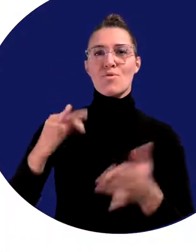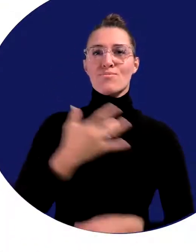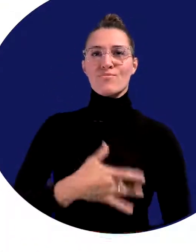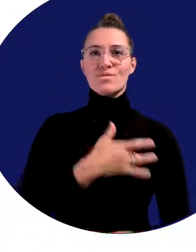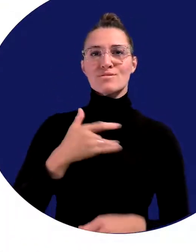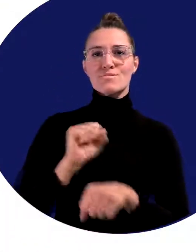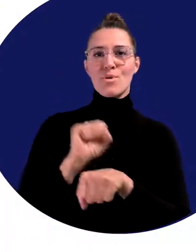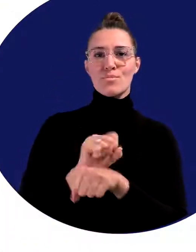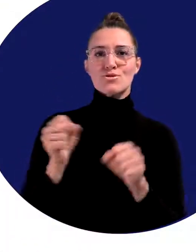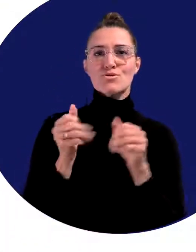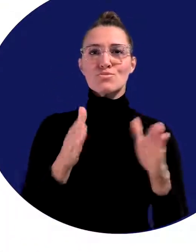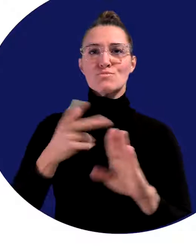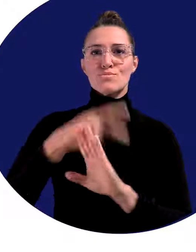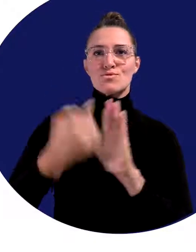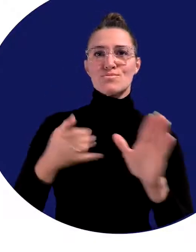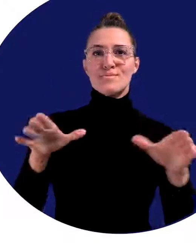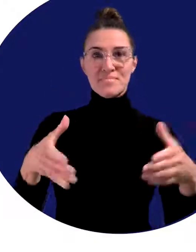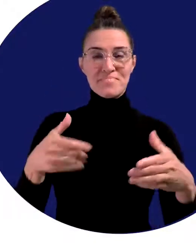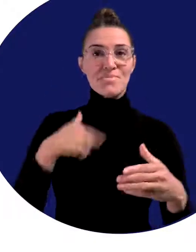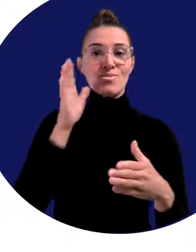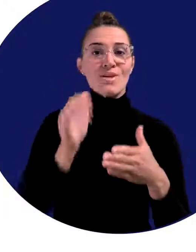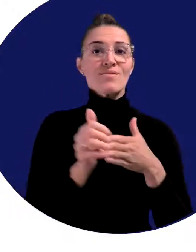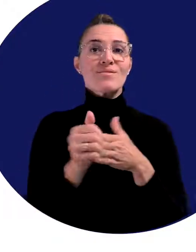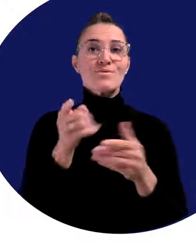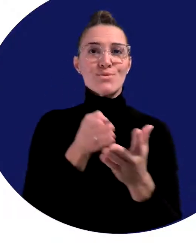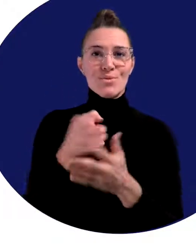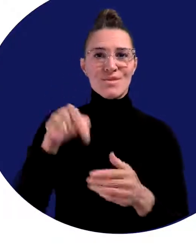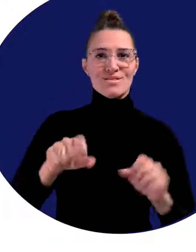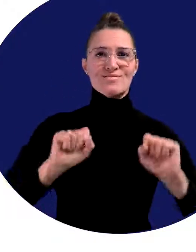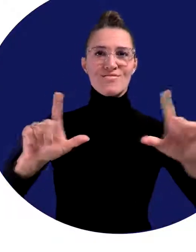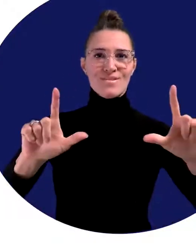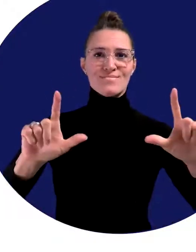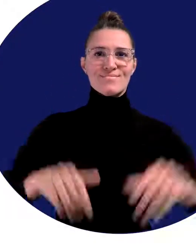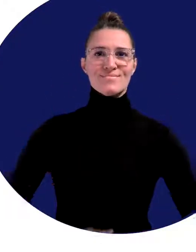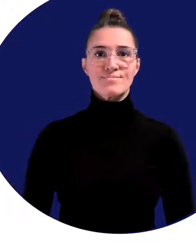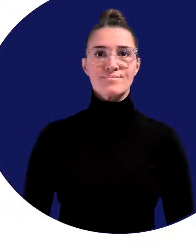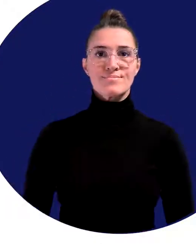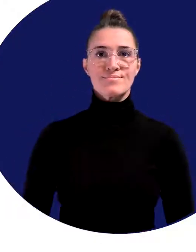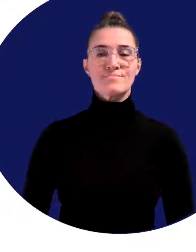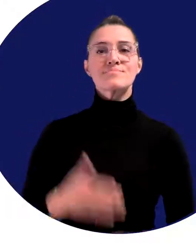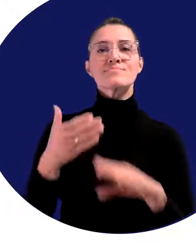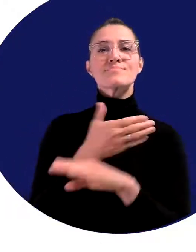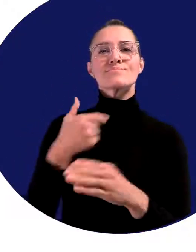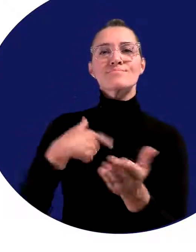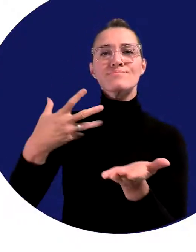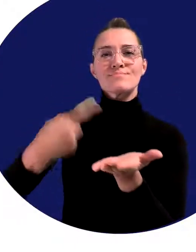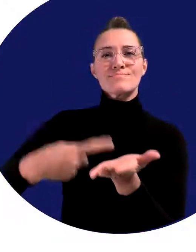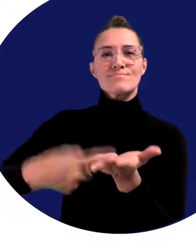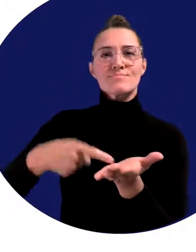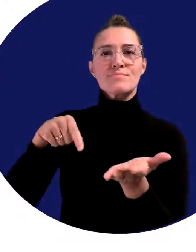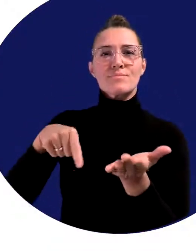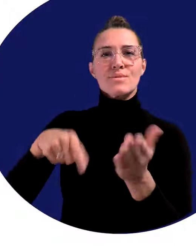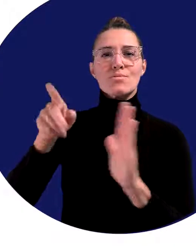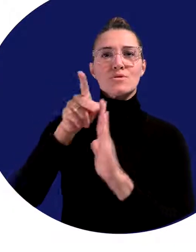Provincial Employment Strategy Project team. I will be guiding you through this video. Before introducing the Guiding Principles,